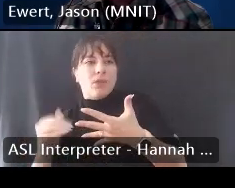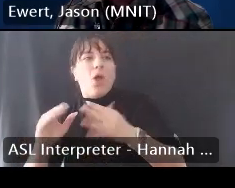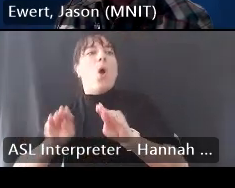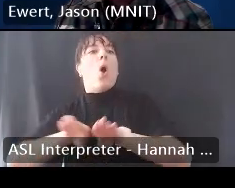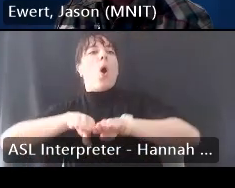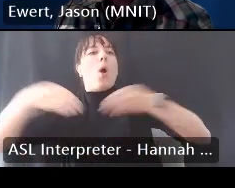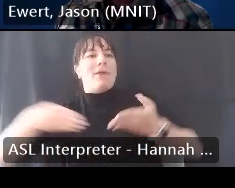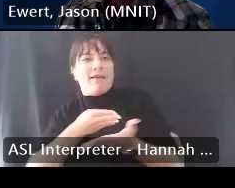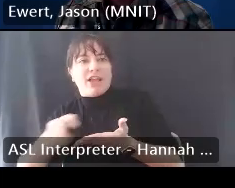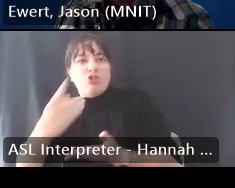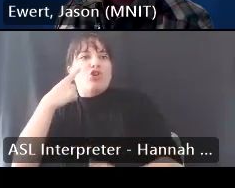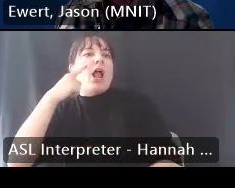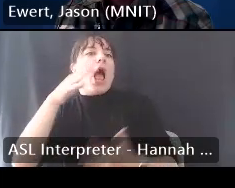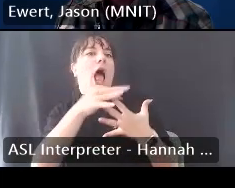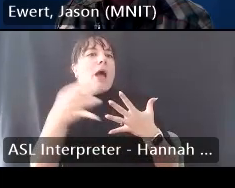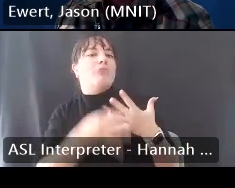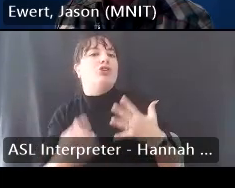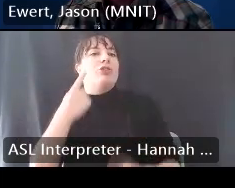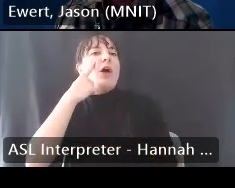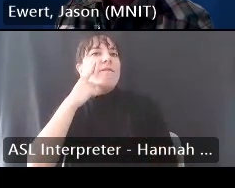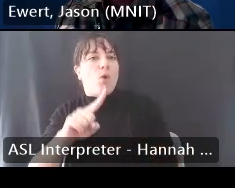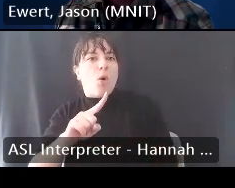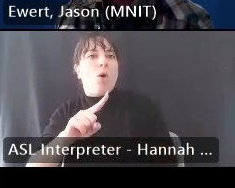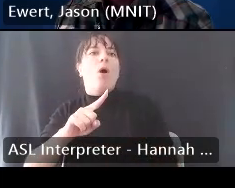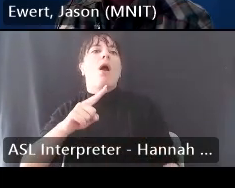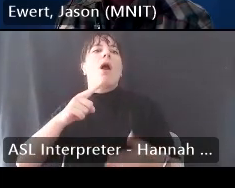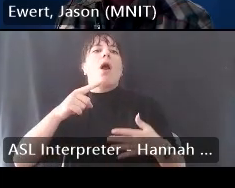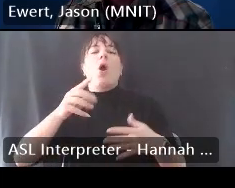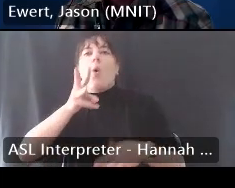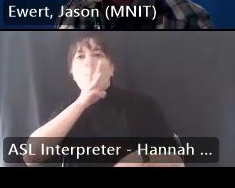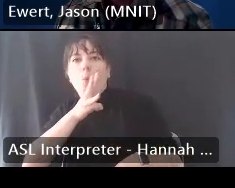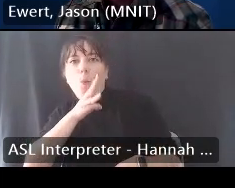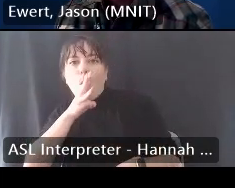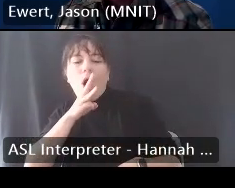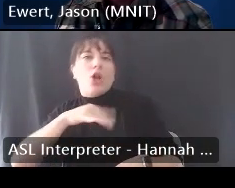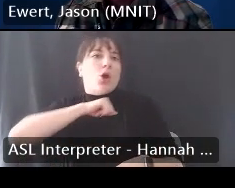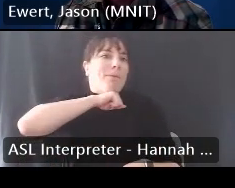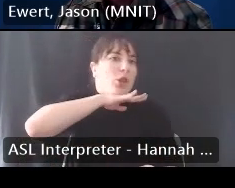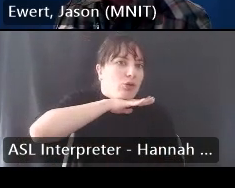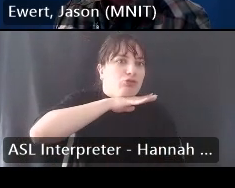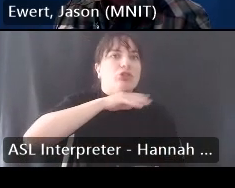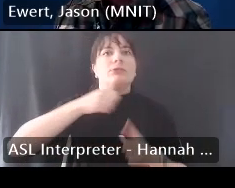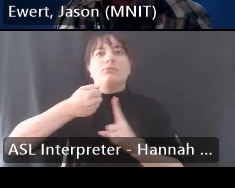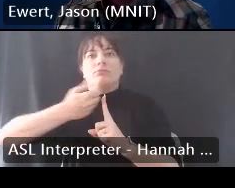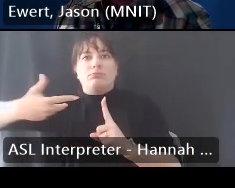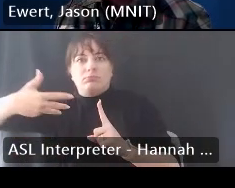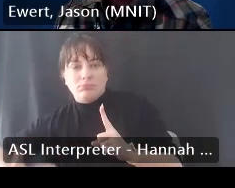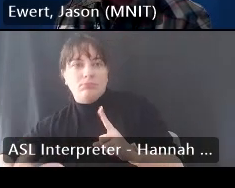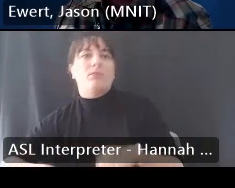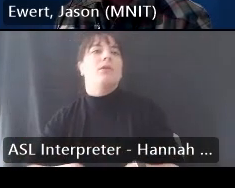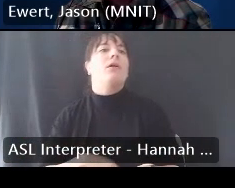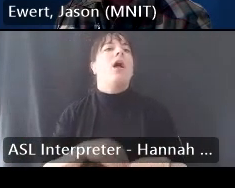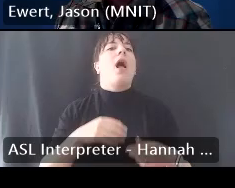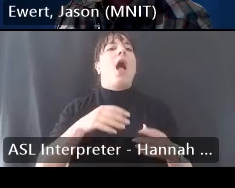Open navigation options for land pollution. Button collapsed. Open navigation options for water pollution. Open navigation options for traffic factors.